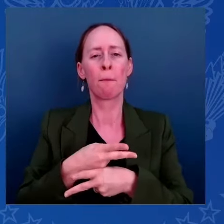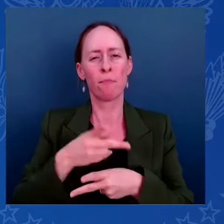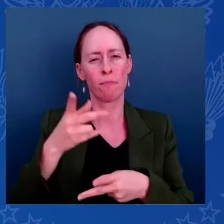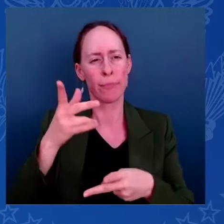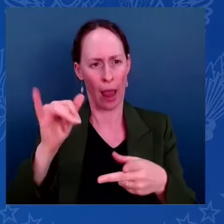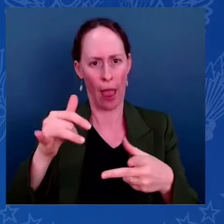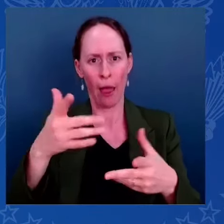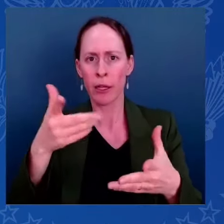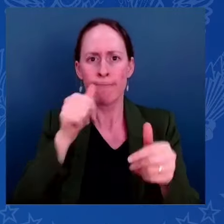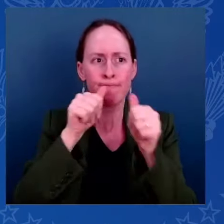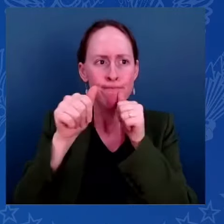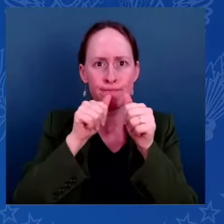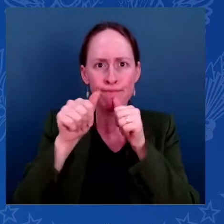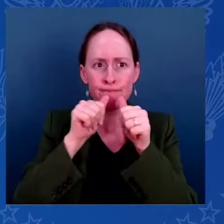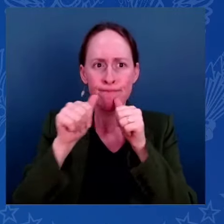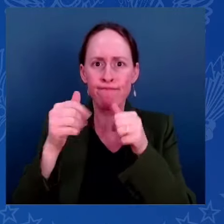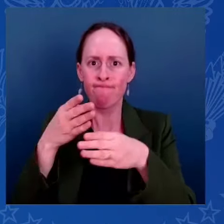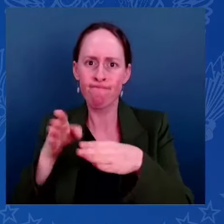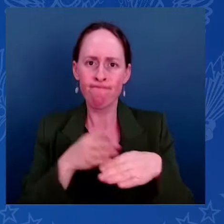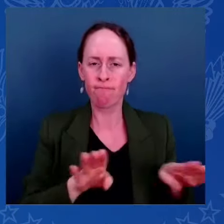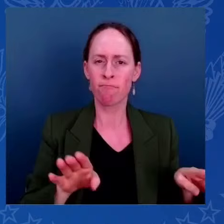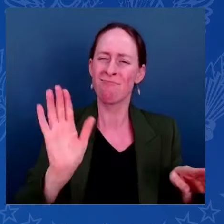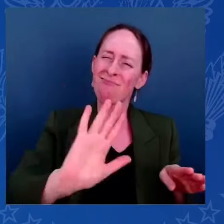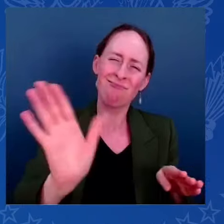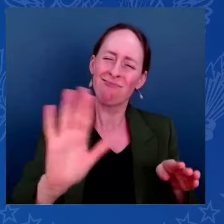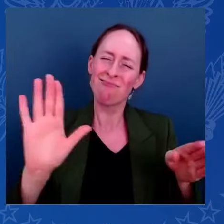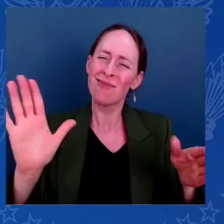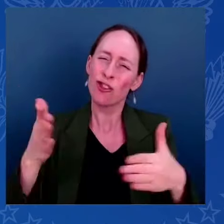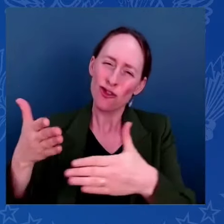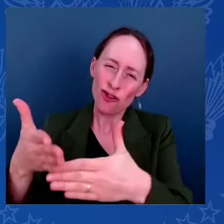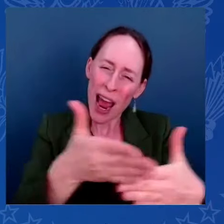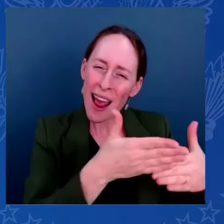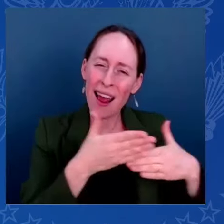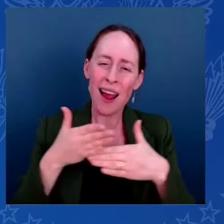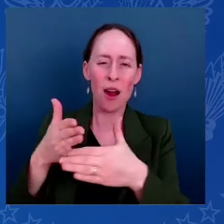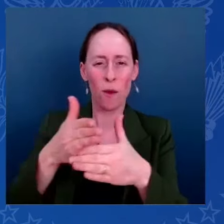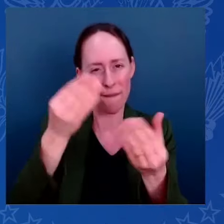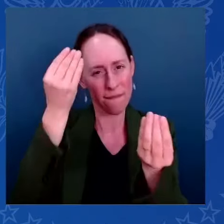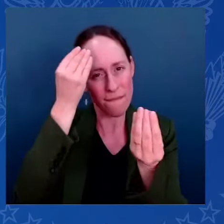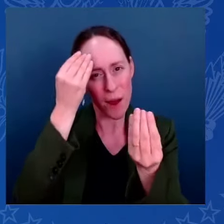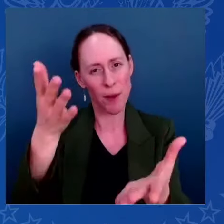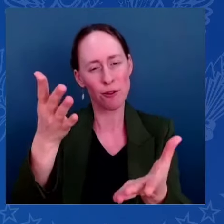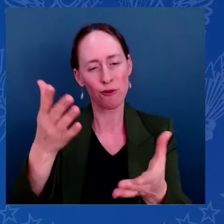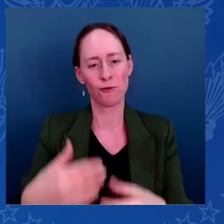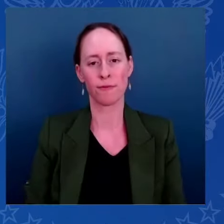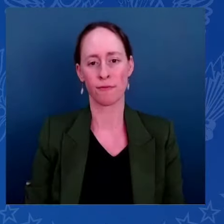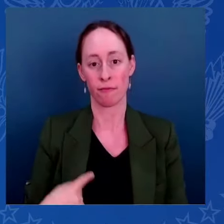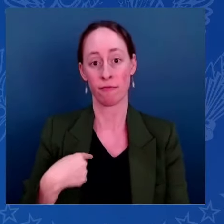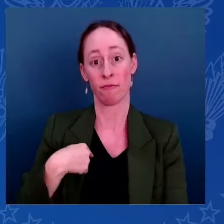When we were out of office, I knew there was a lot to do, bu- -- so we stay engaged. So, I decided to ru- --